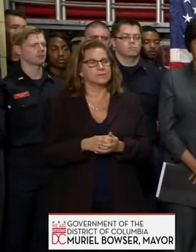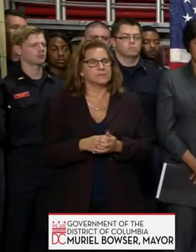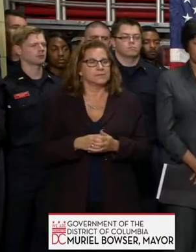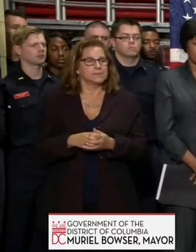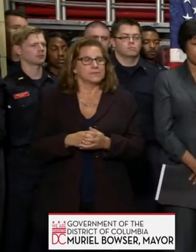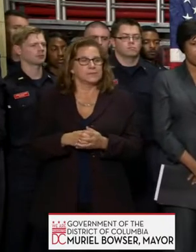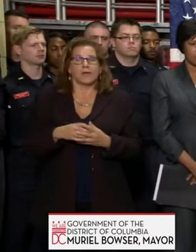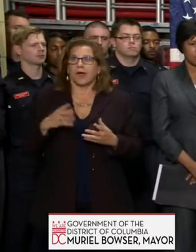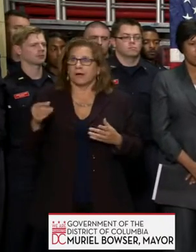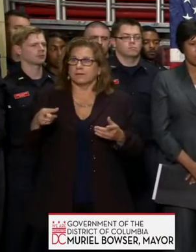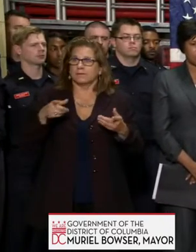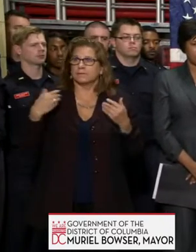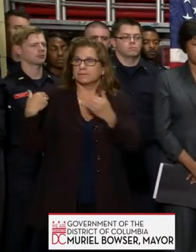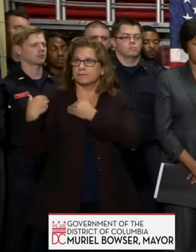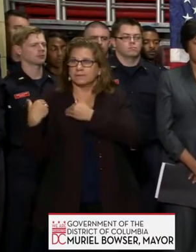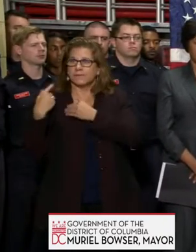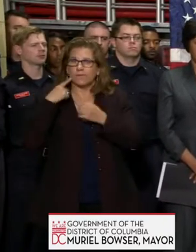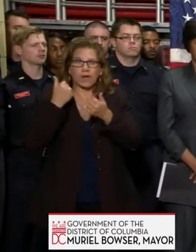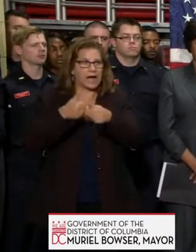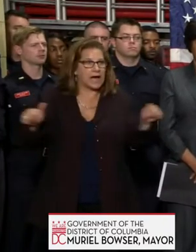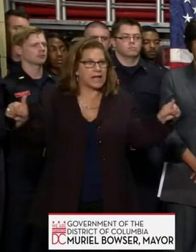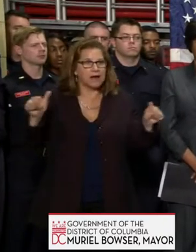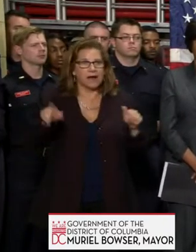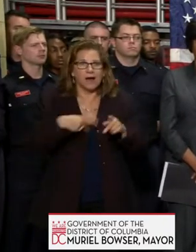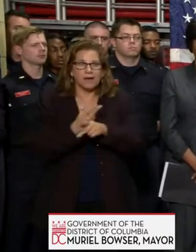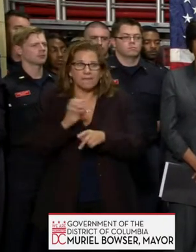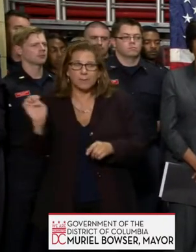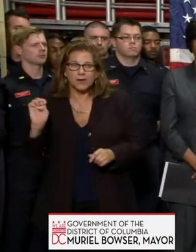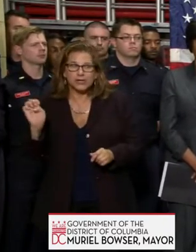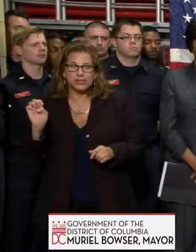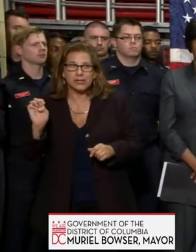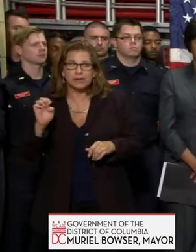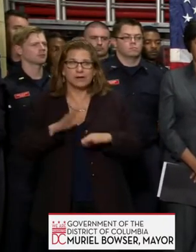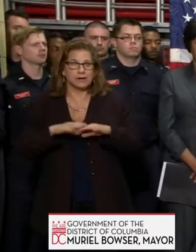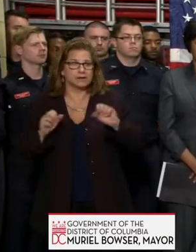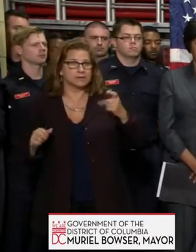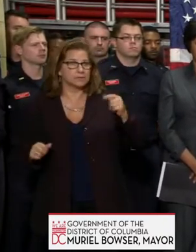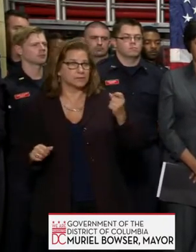OF DANGER ON SEPTEMBER 11, 2001. THIS RESOLUTION SHOULD GO INTO